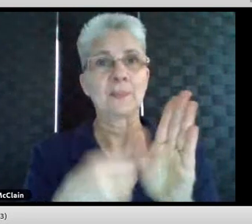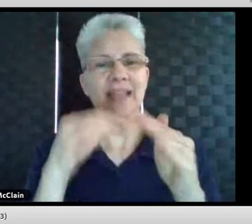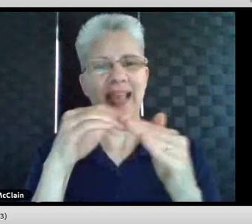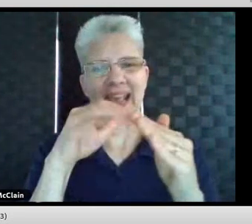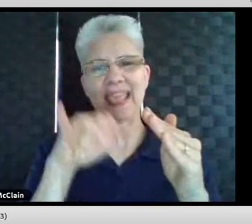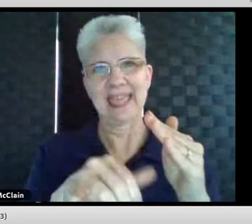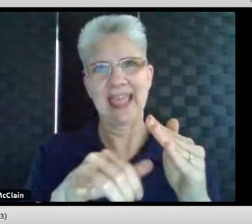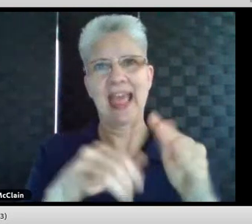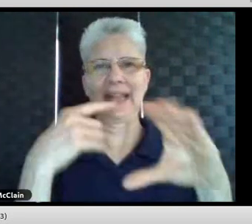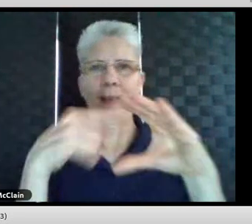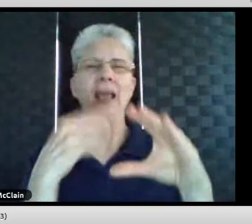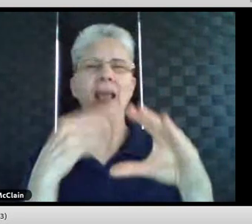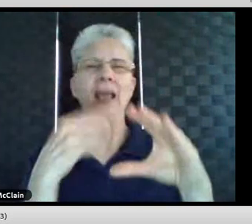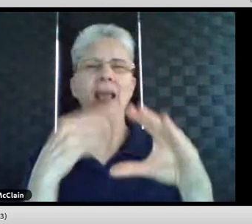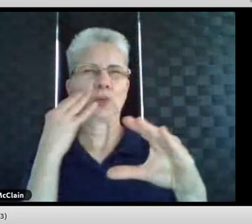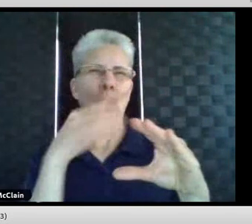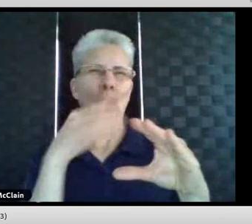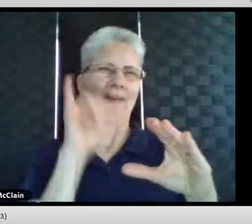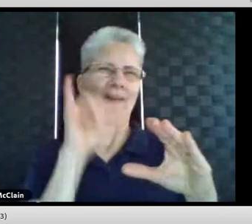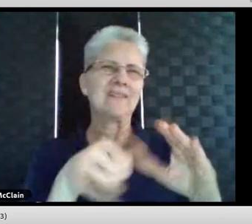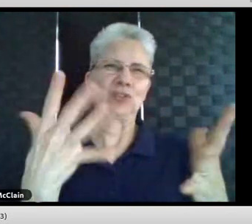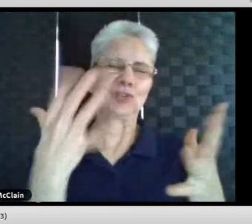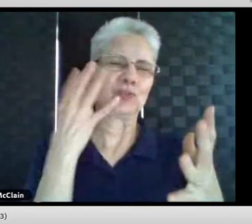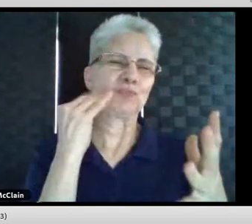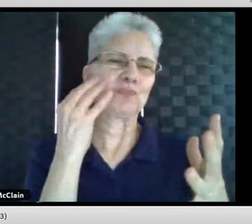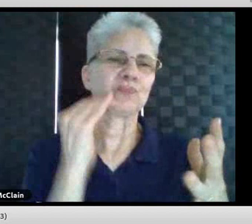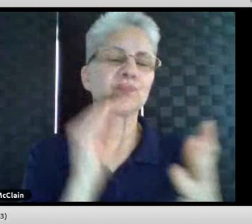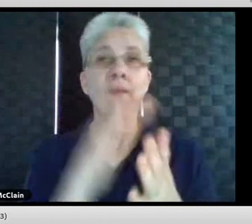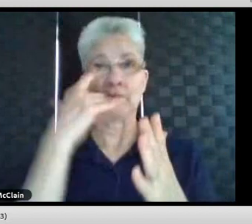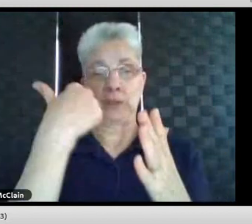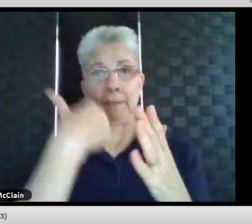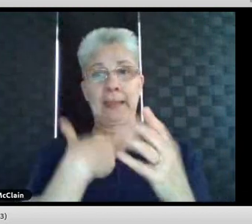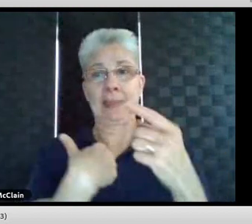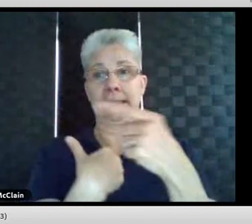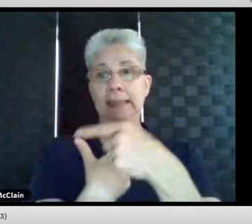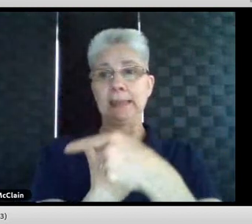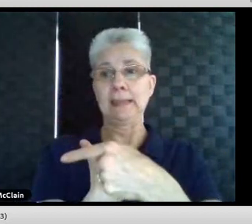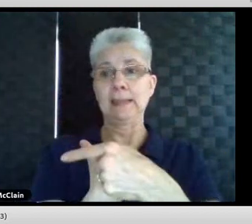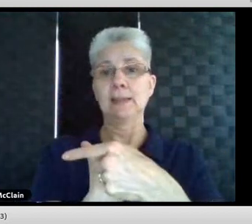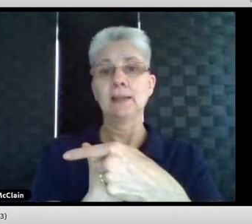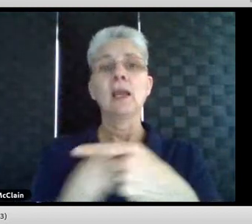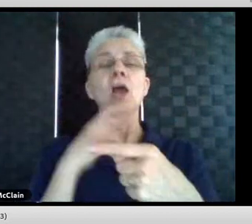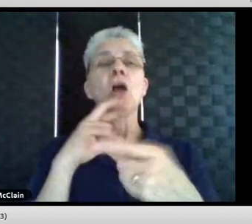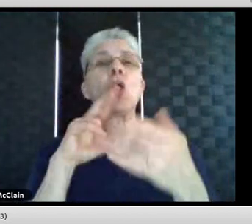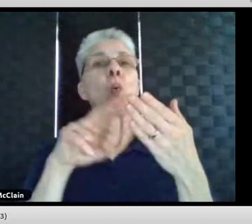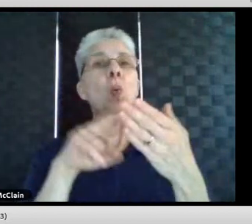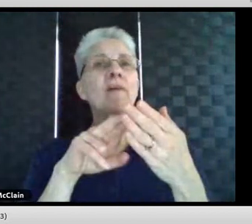and you guys know that. So for me the reference interview is key to what we're talking about today.